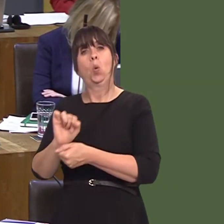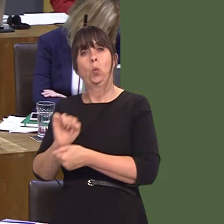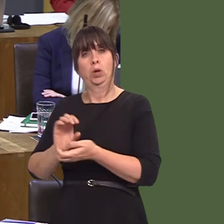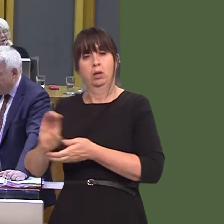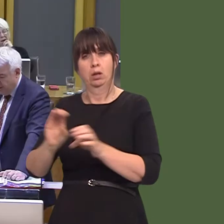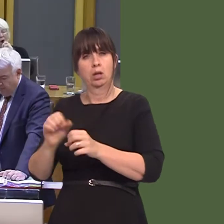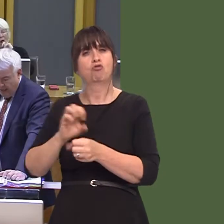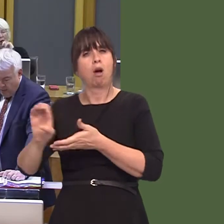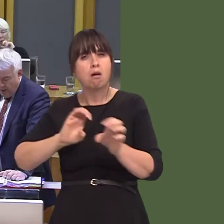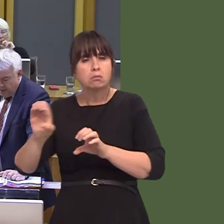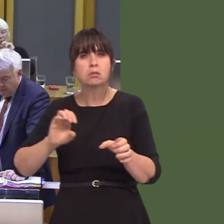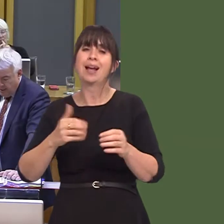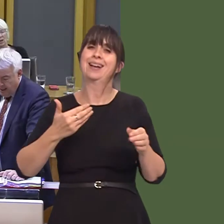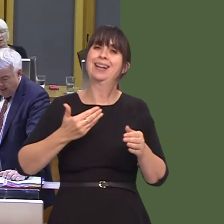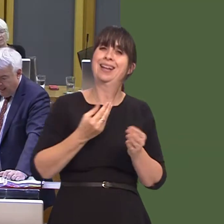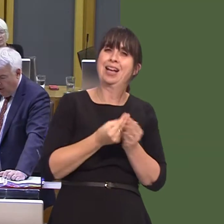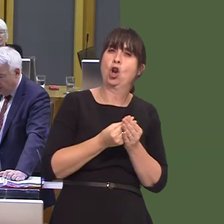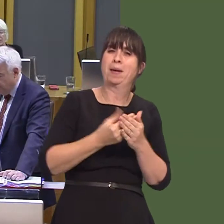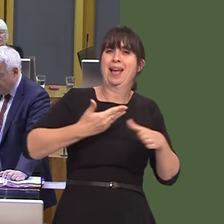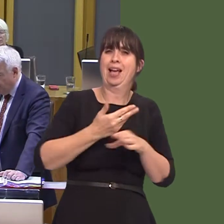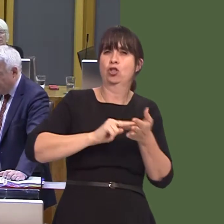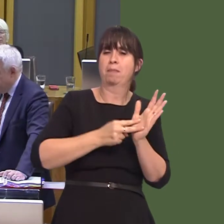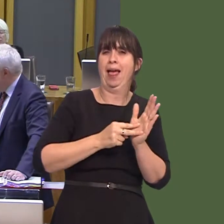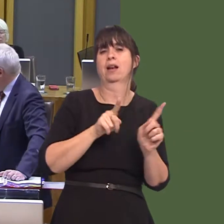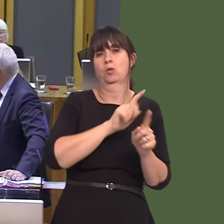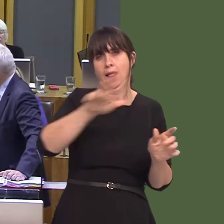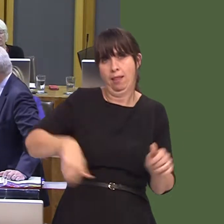And the economic action plan will, undoubtedly, look to support businesses of all sizes.